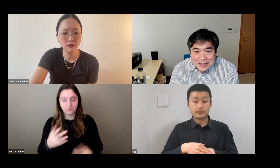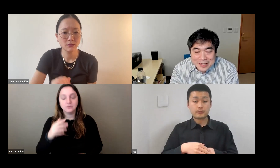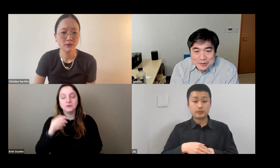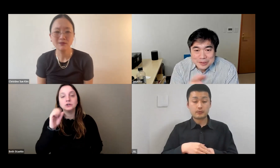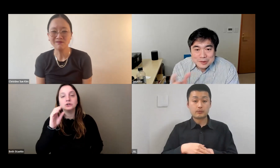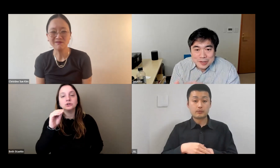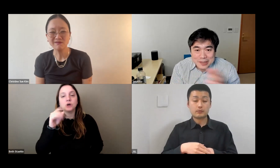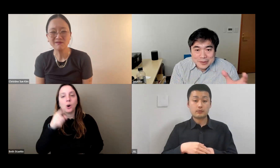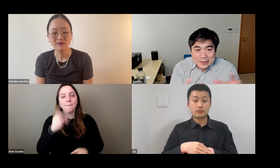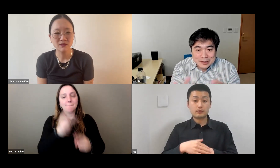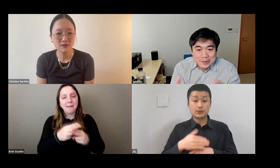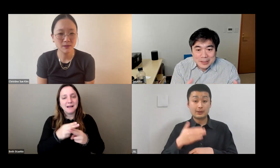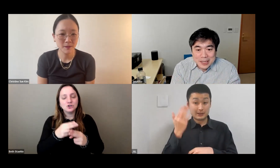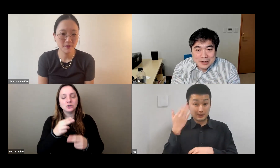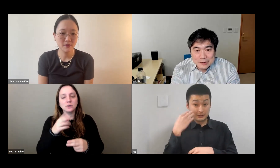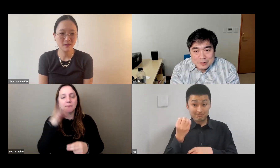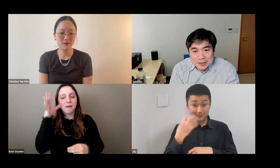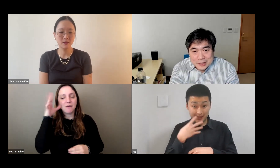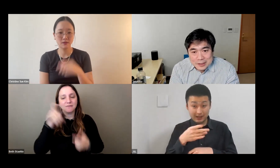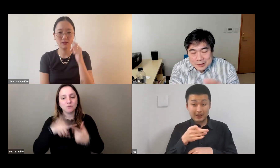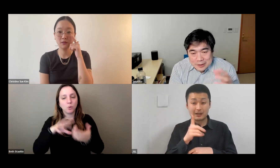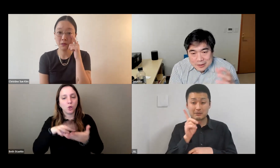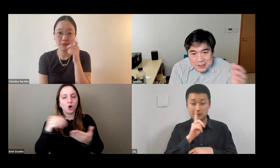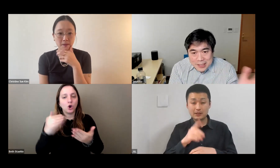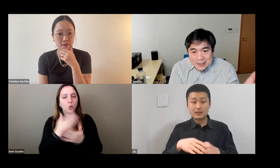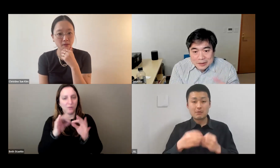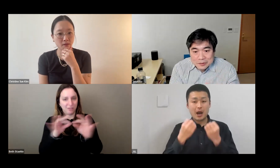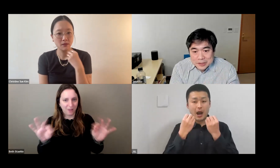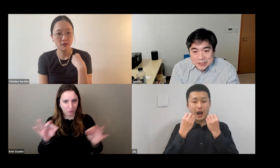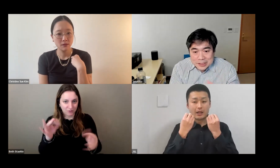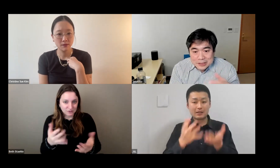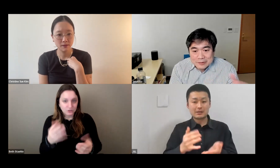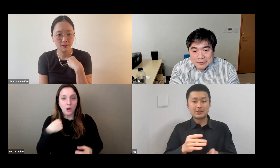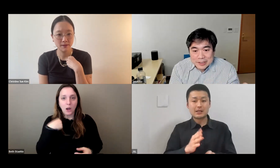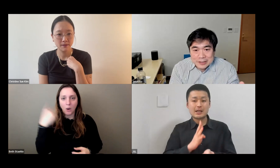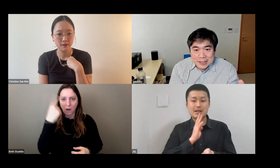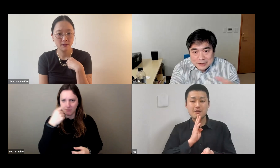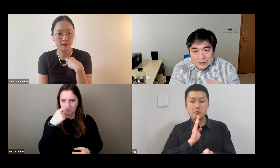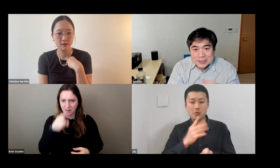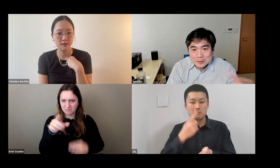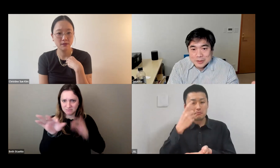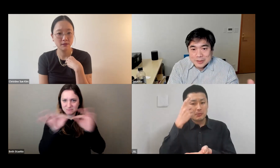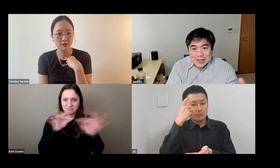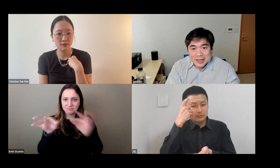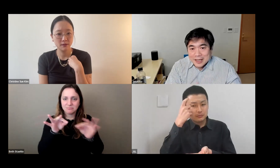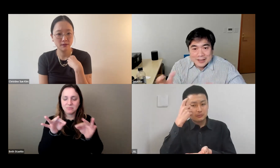and can you describe a little bit how sign language in different countries work